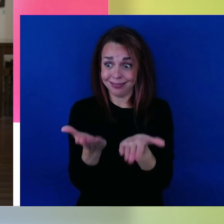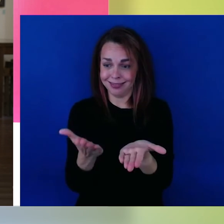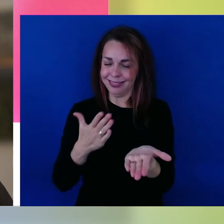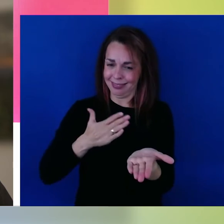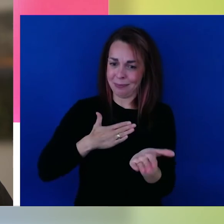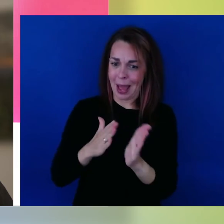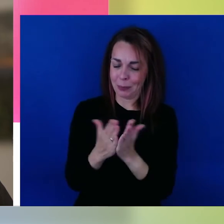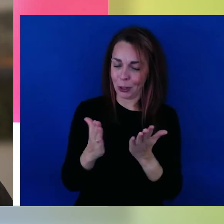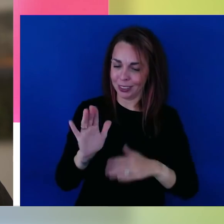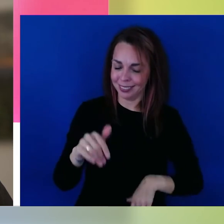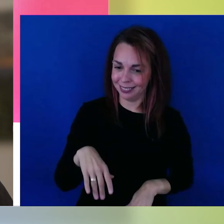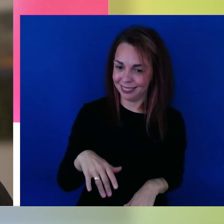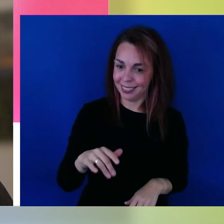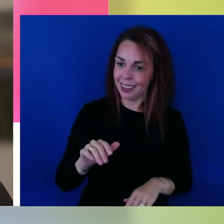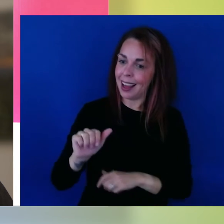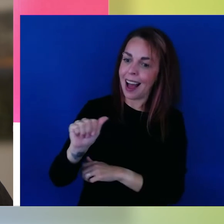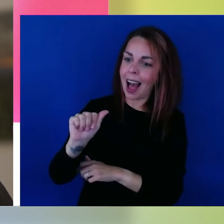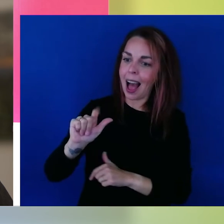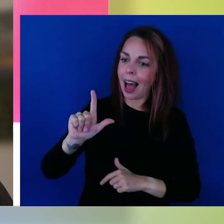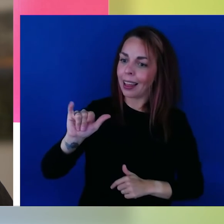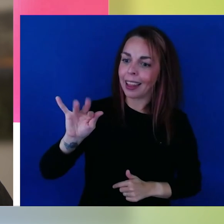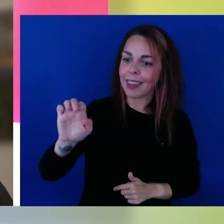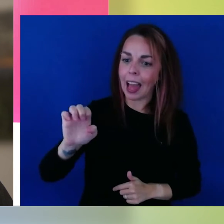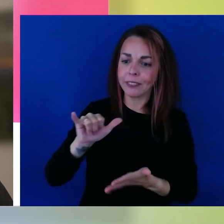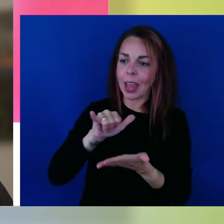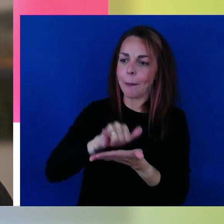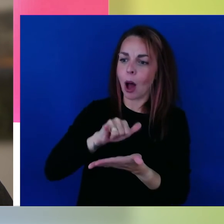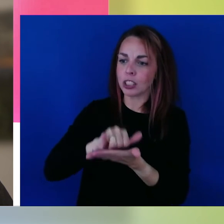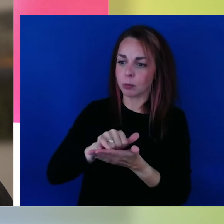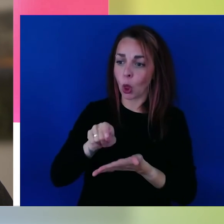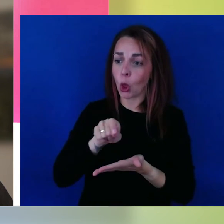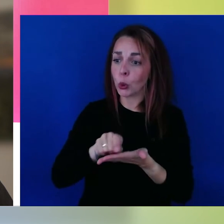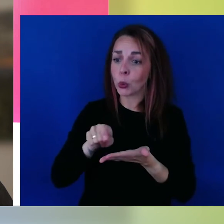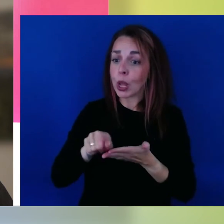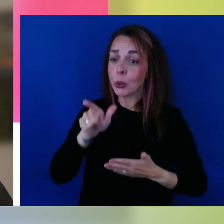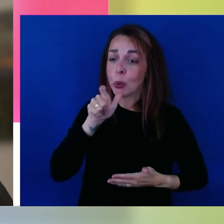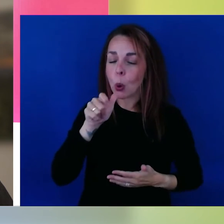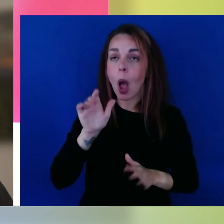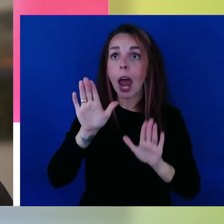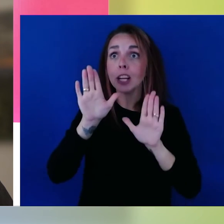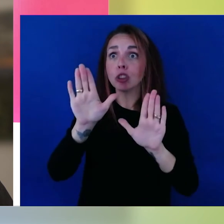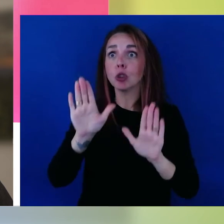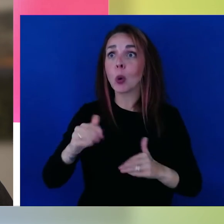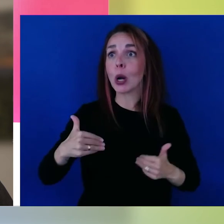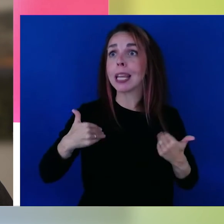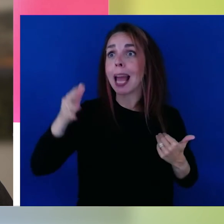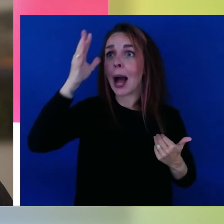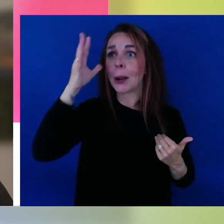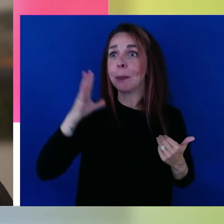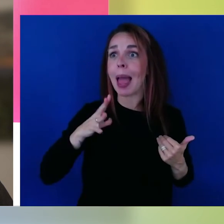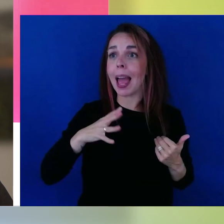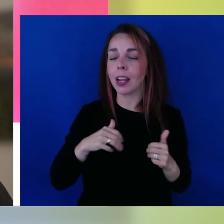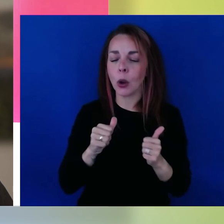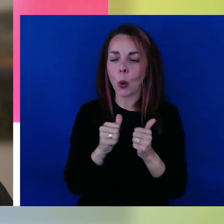"A Life Impossible", written by an extraordinary young man. It's full of lovable characters.